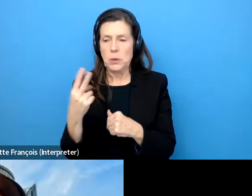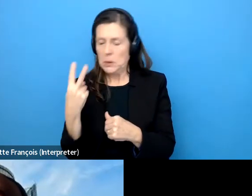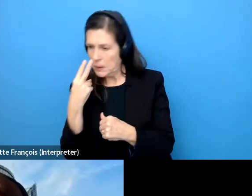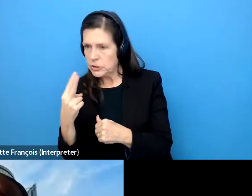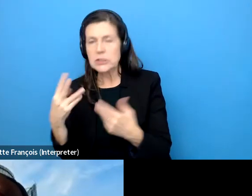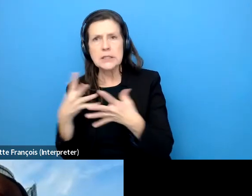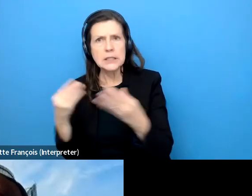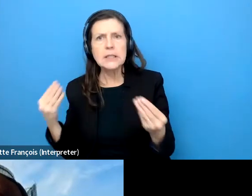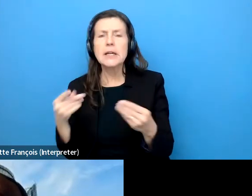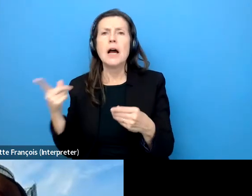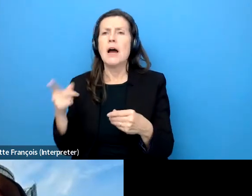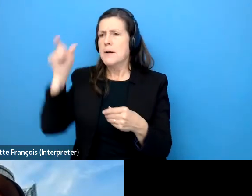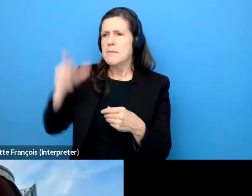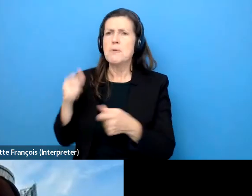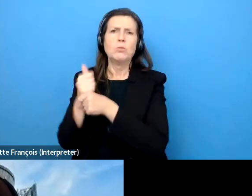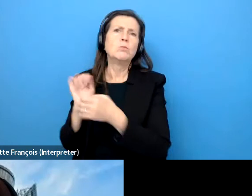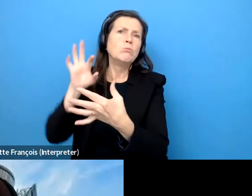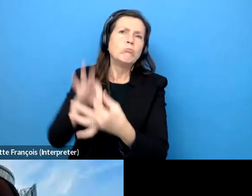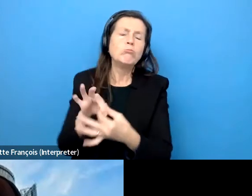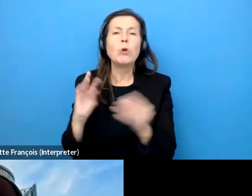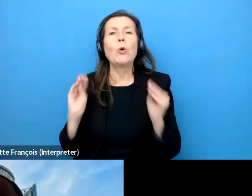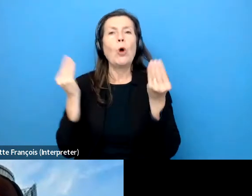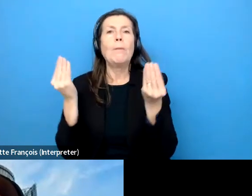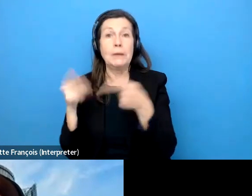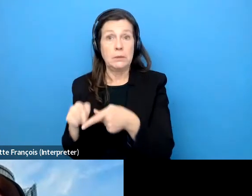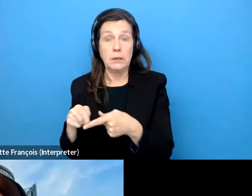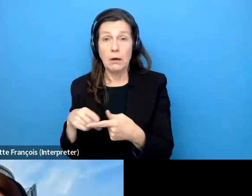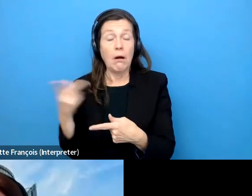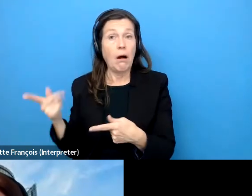especially young people, without knowing the consequences.